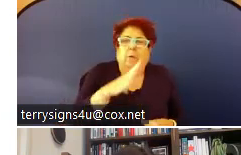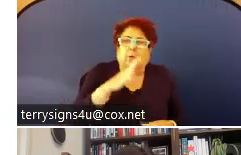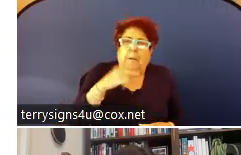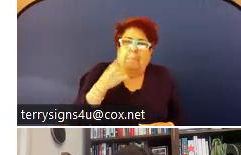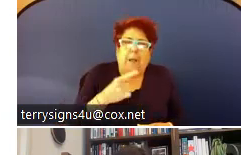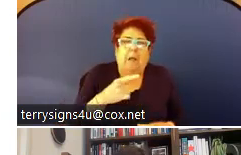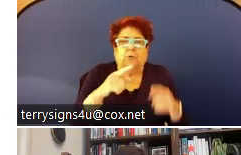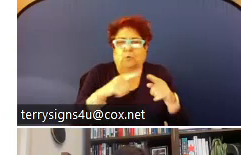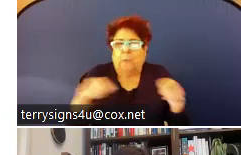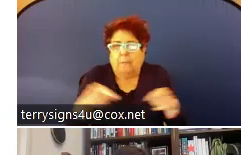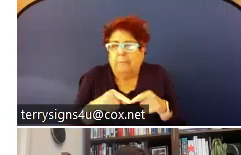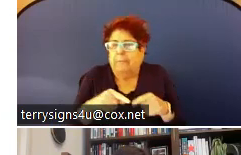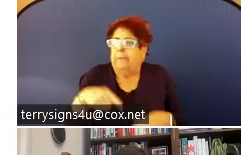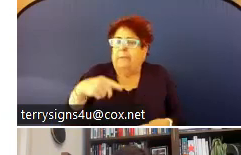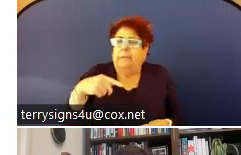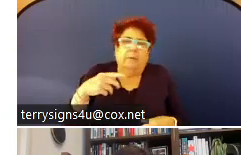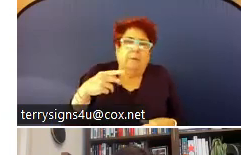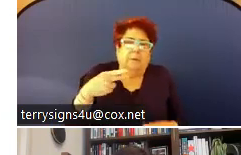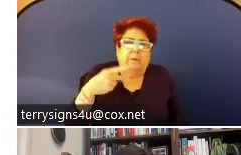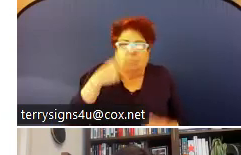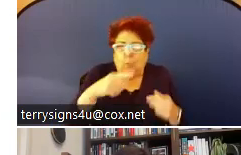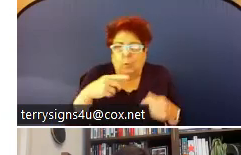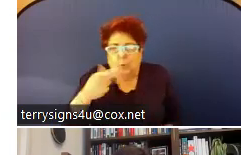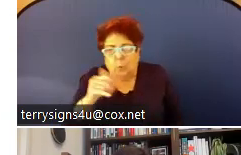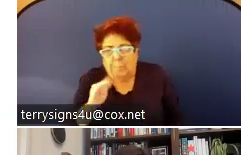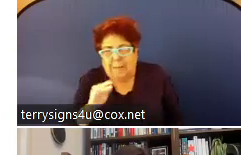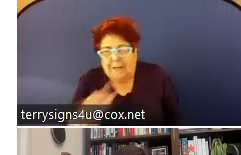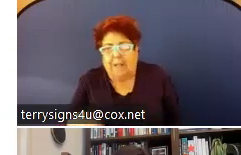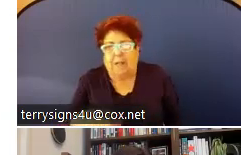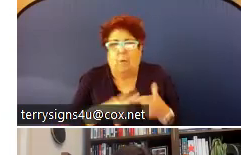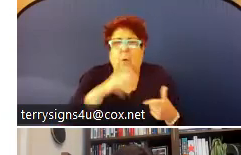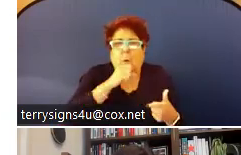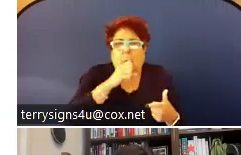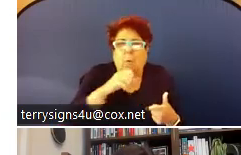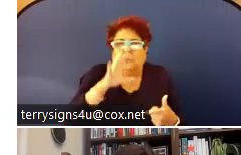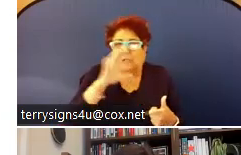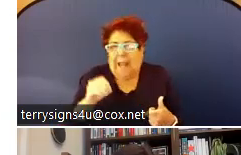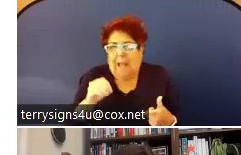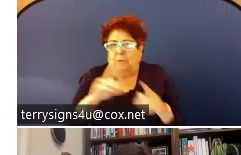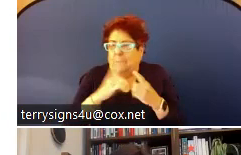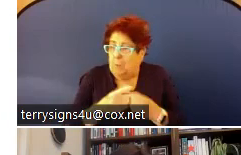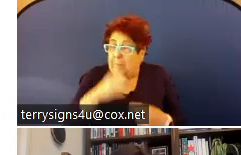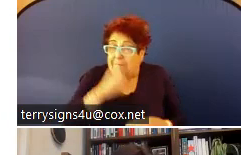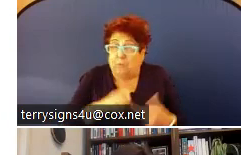County, orange county department on aging, and the Orange County Housing Department. Local government